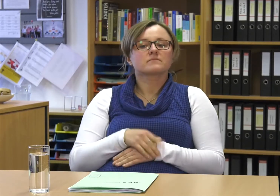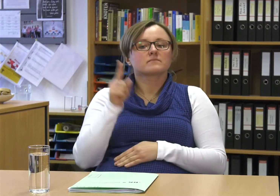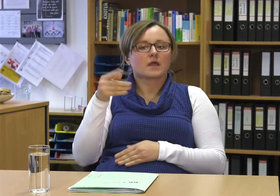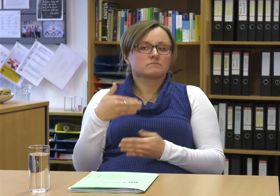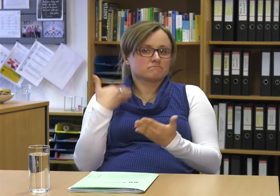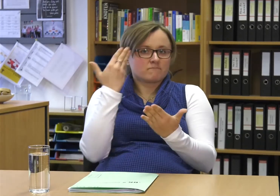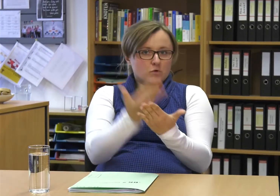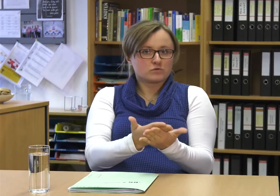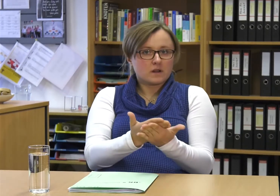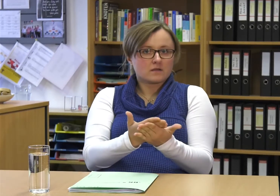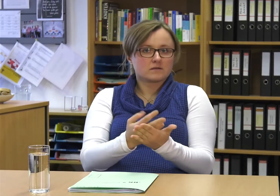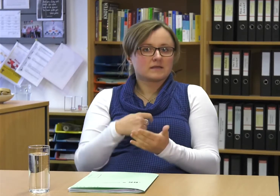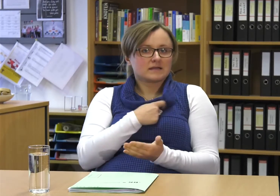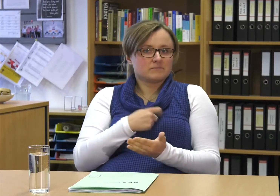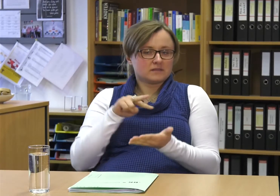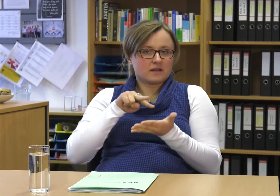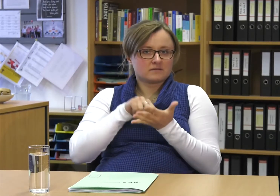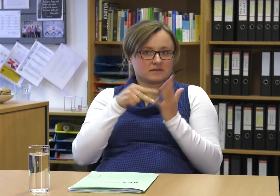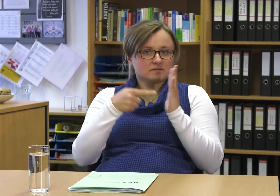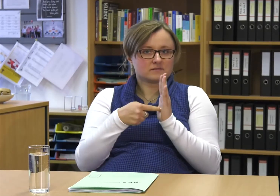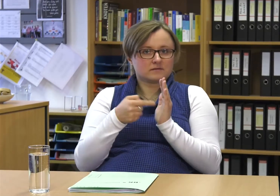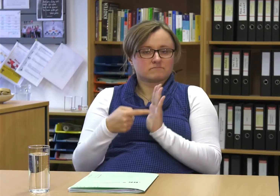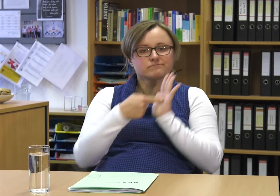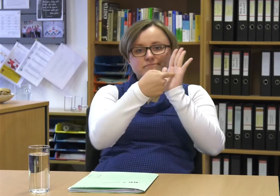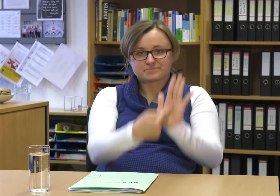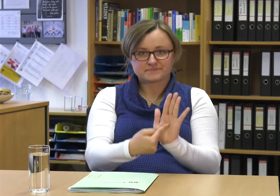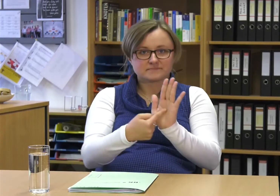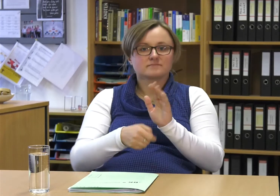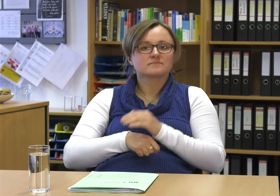He offered me a position in the forensic science.